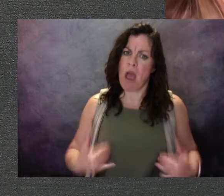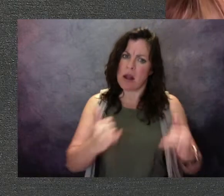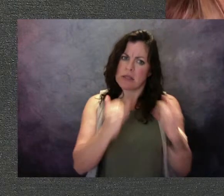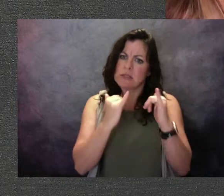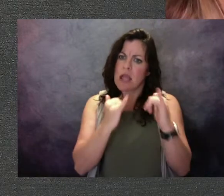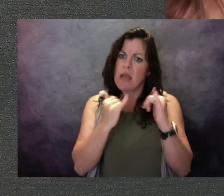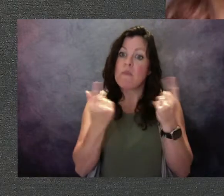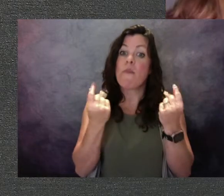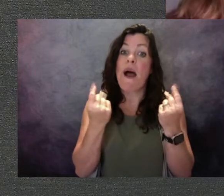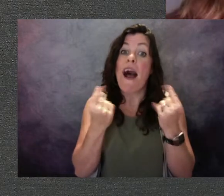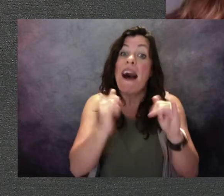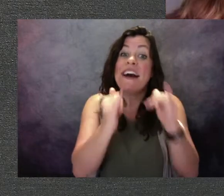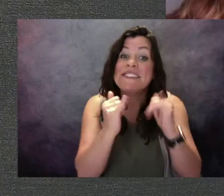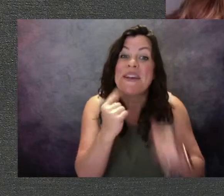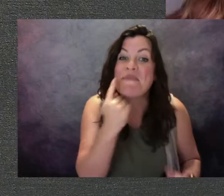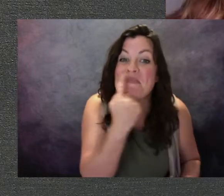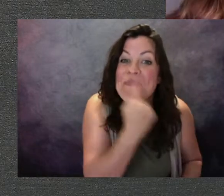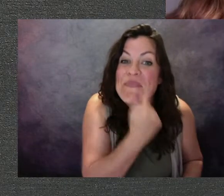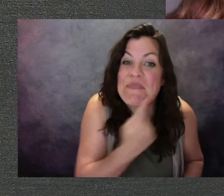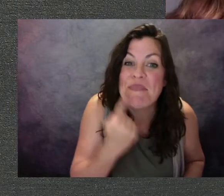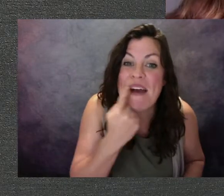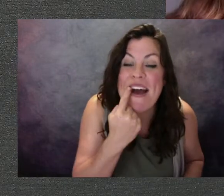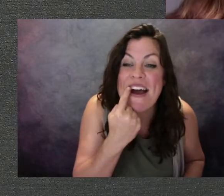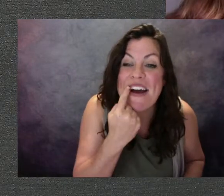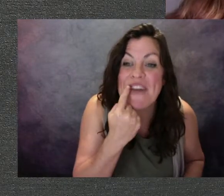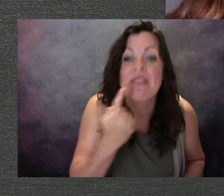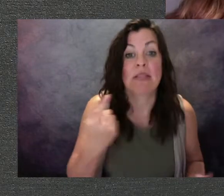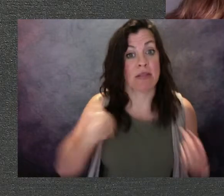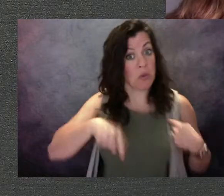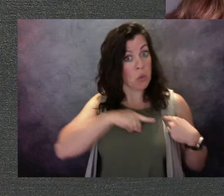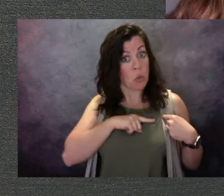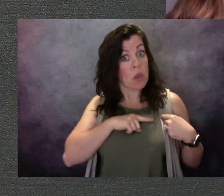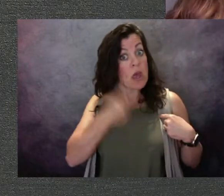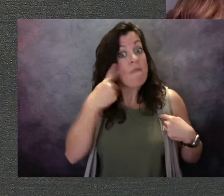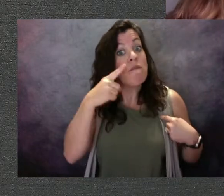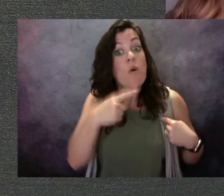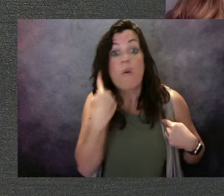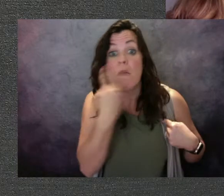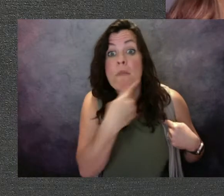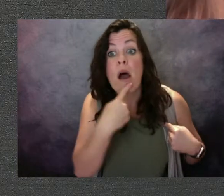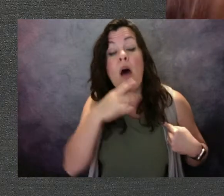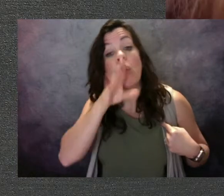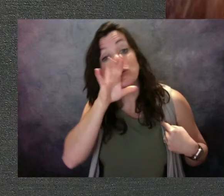Very good. And what did we use our mouth for? We talk, right? And we eat.